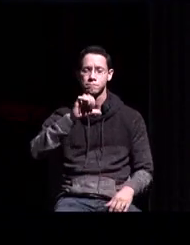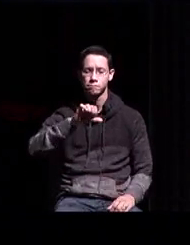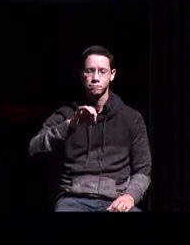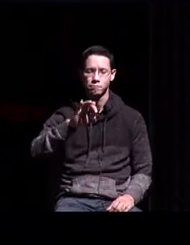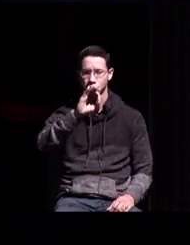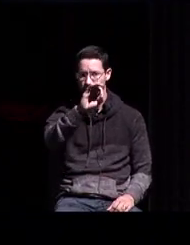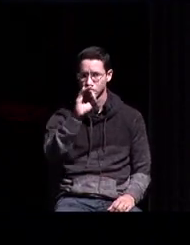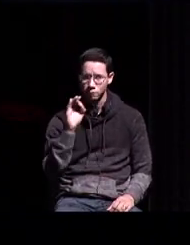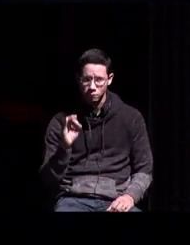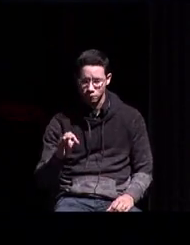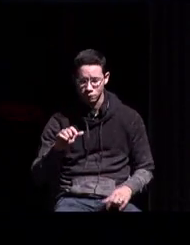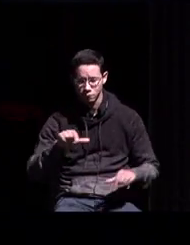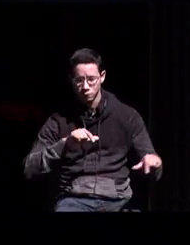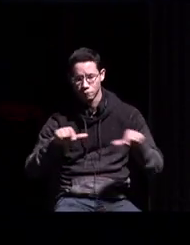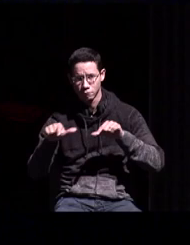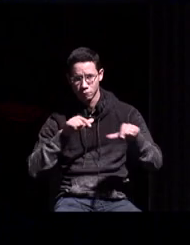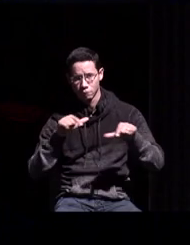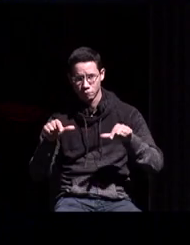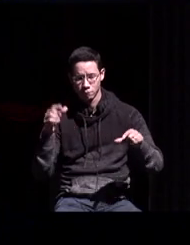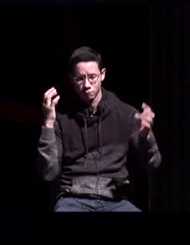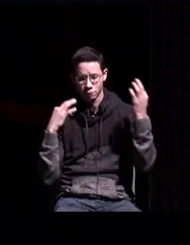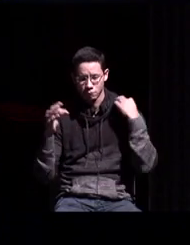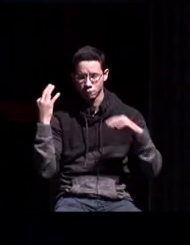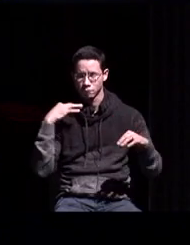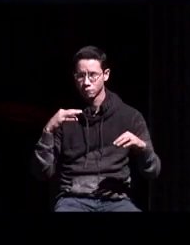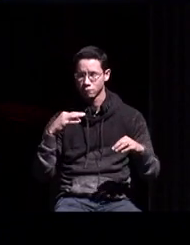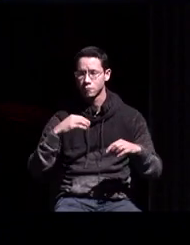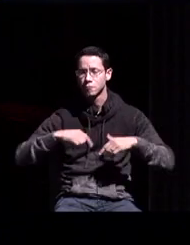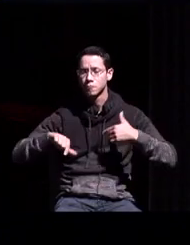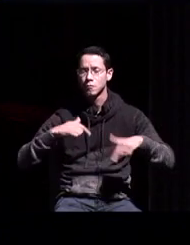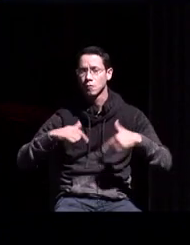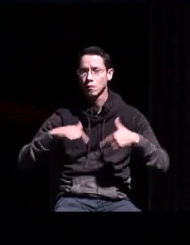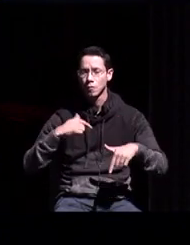of tourism workers put 41 hours or more.